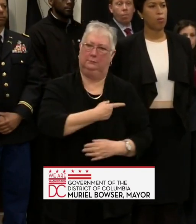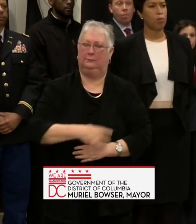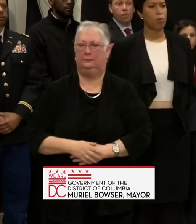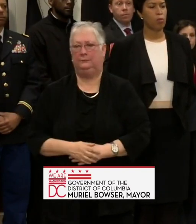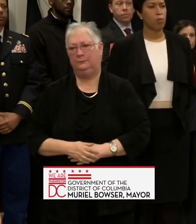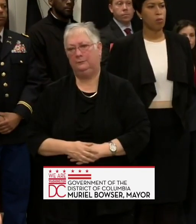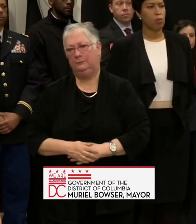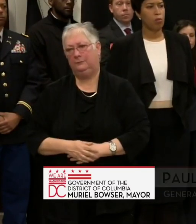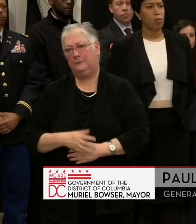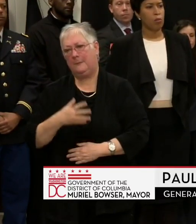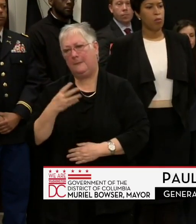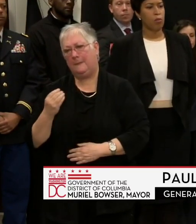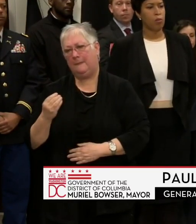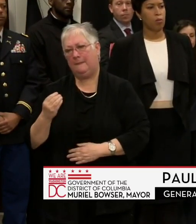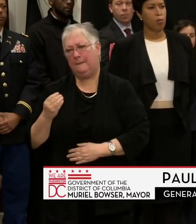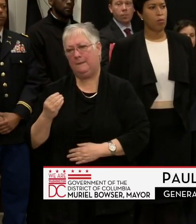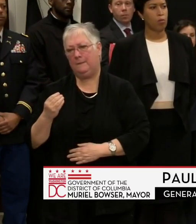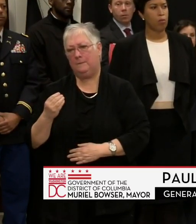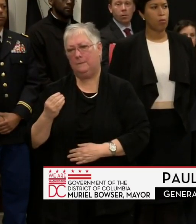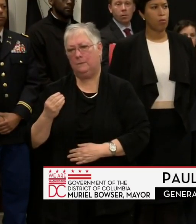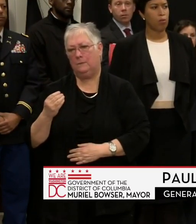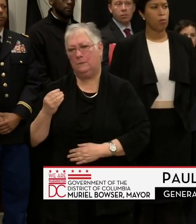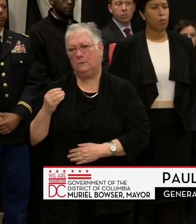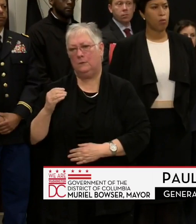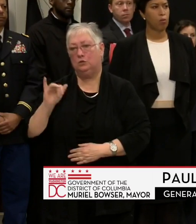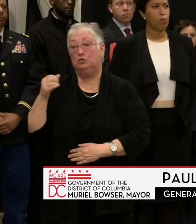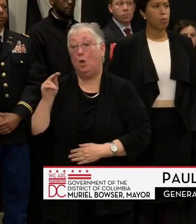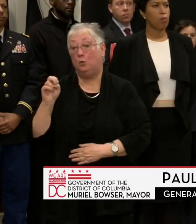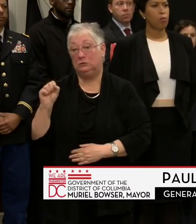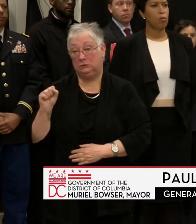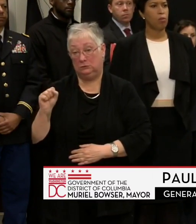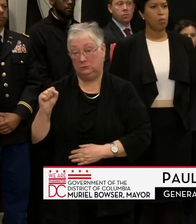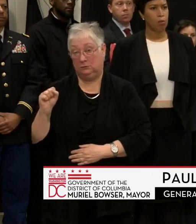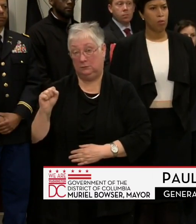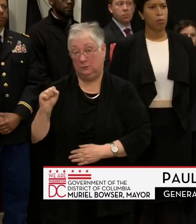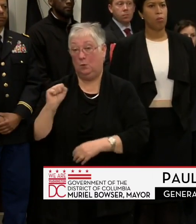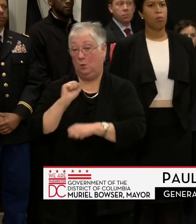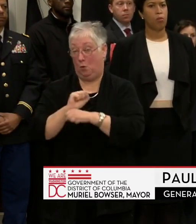DISTRICT. I ALSO WANT TO MENTION OUR SISTER AGENCIES AROUND THE COUNTRY BECAUSE WE REACHED OUT